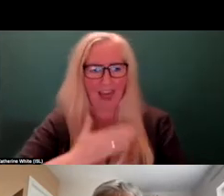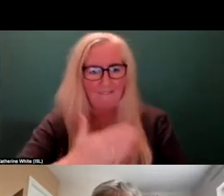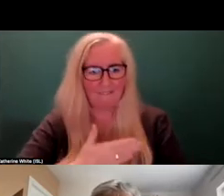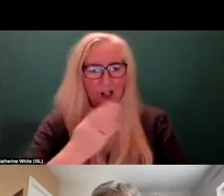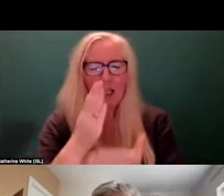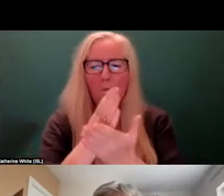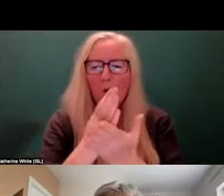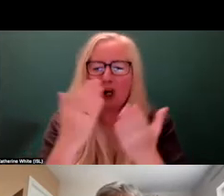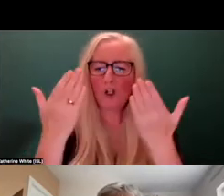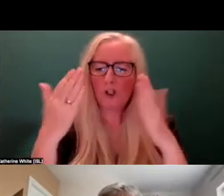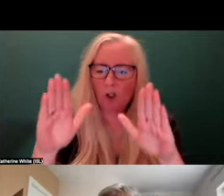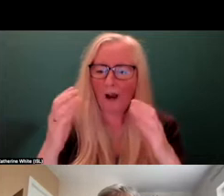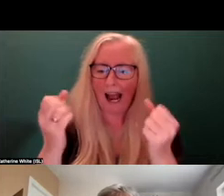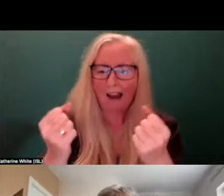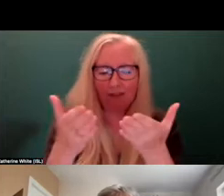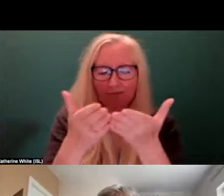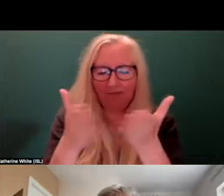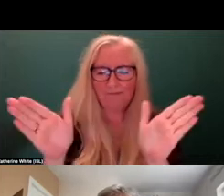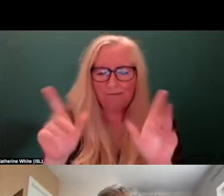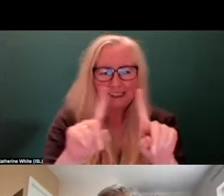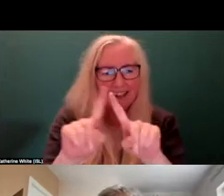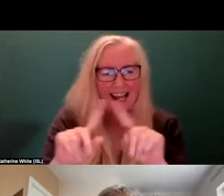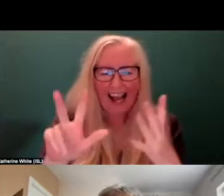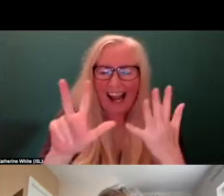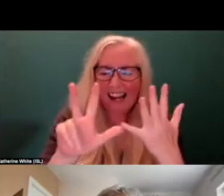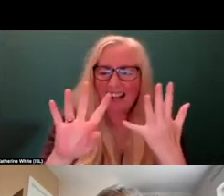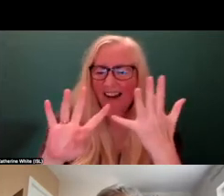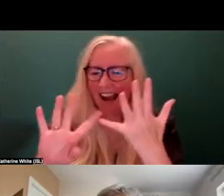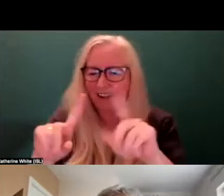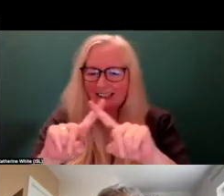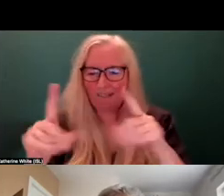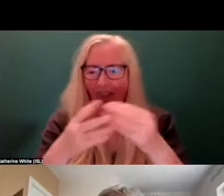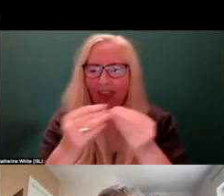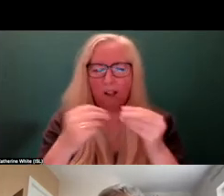And the book highlights, I suppose, a range of eight or nine things that we